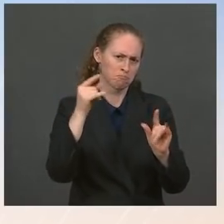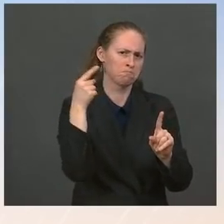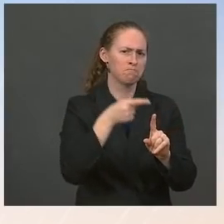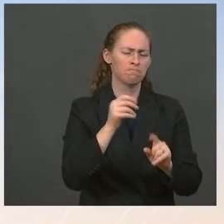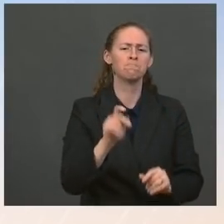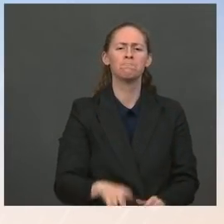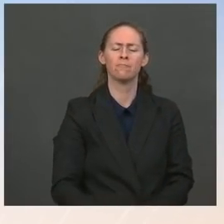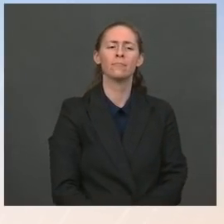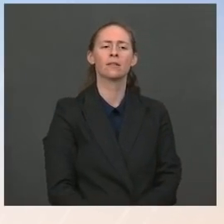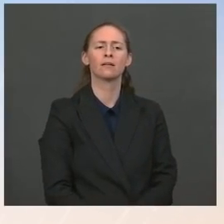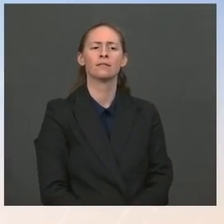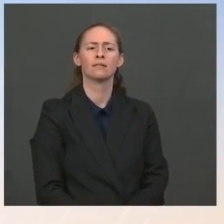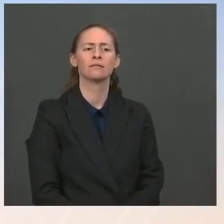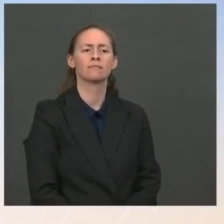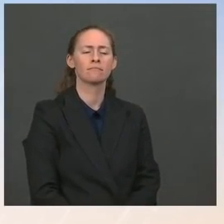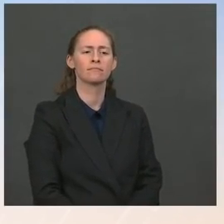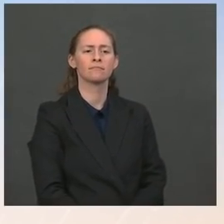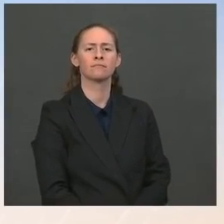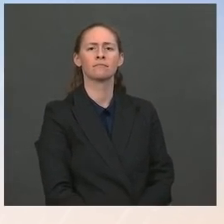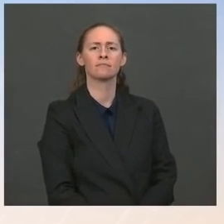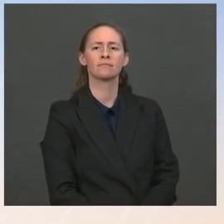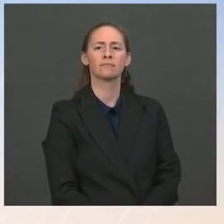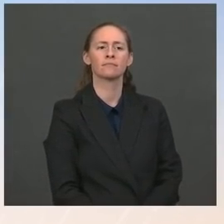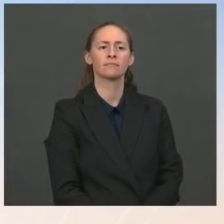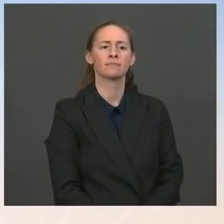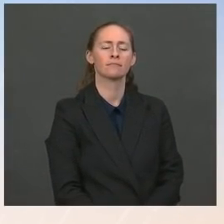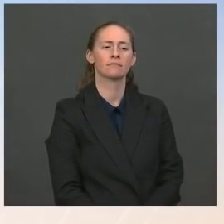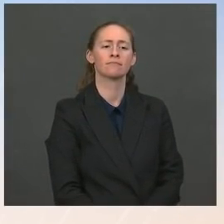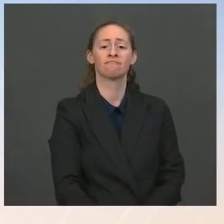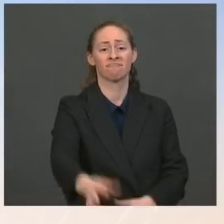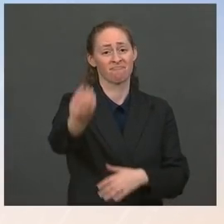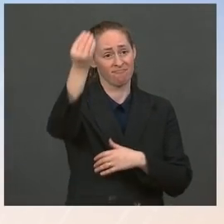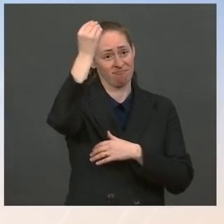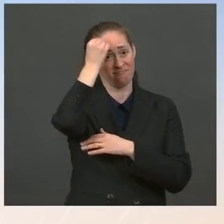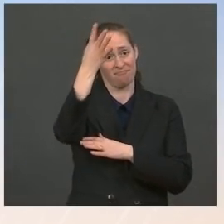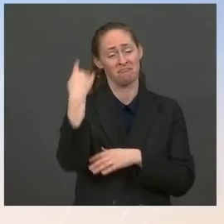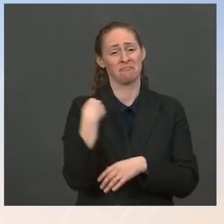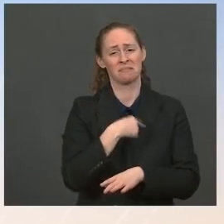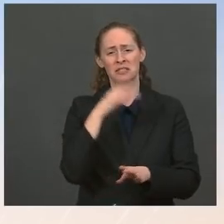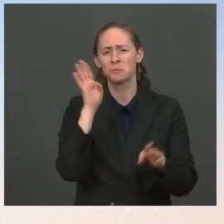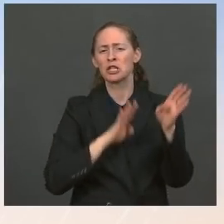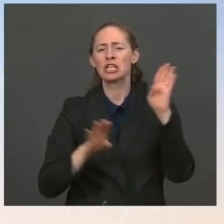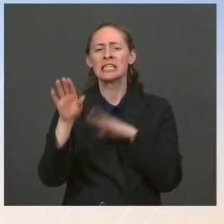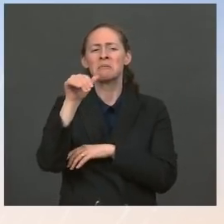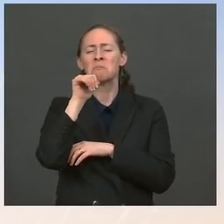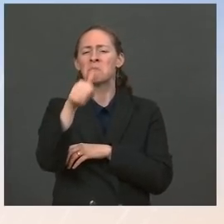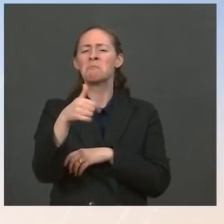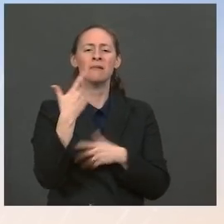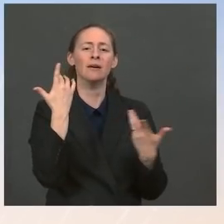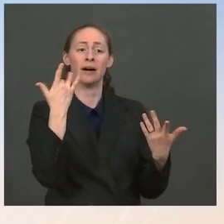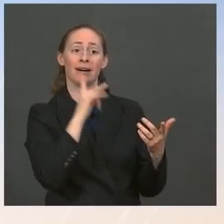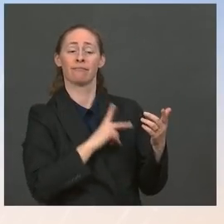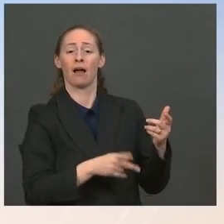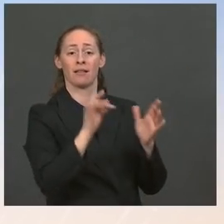one of the things that I want to say is that we are confident that our policies will improve the lives of nearly every American,